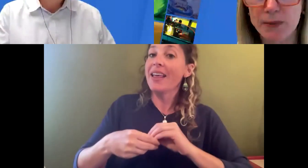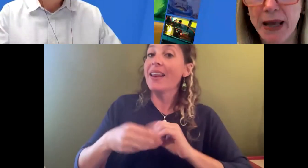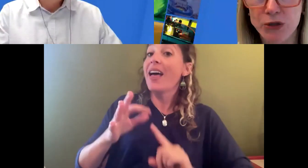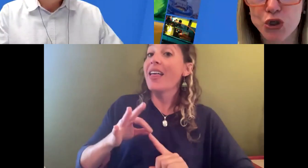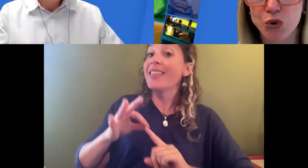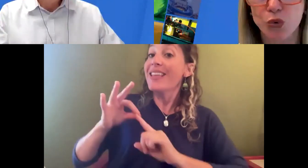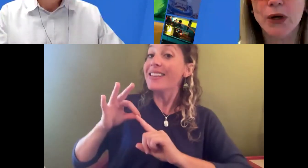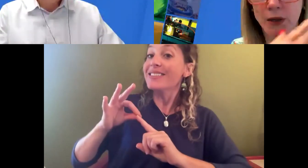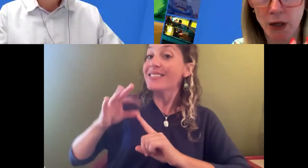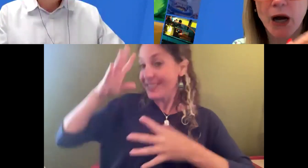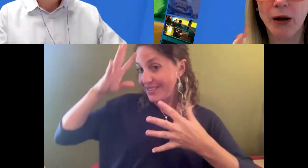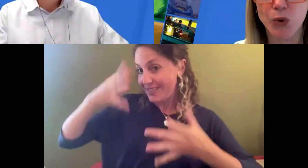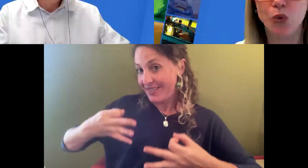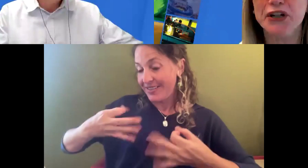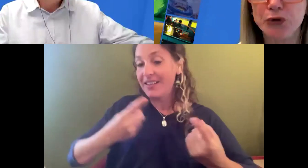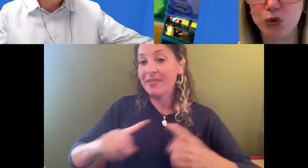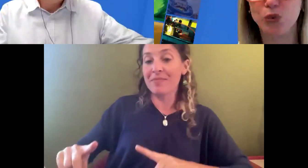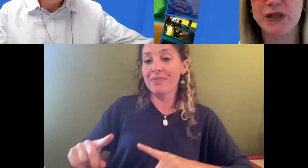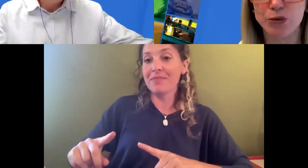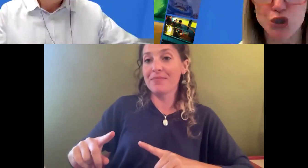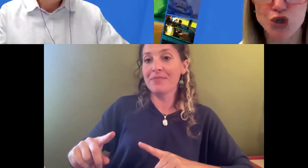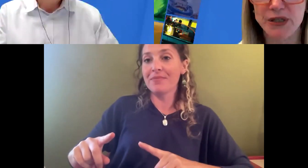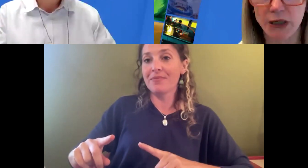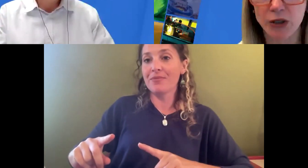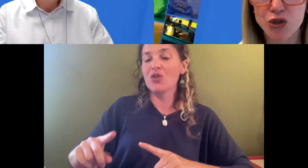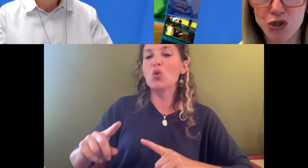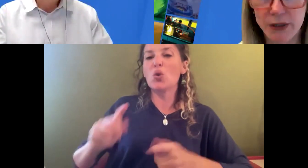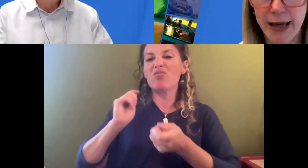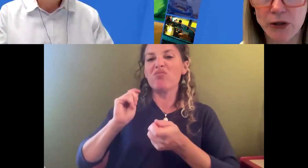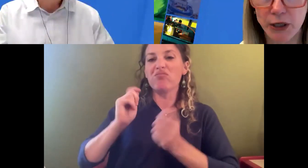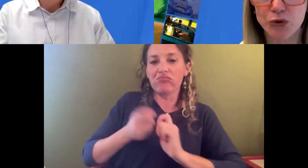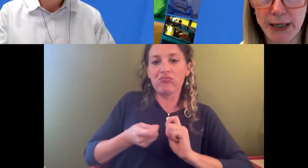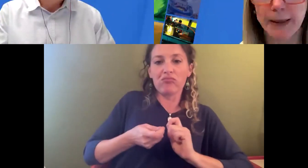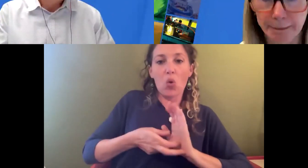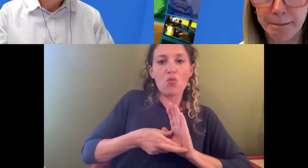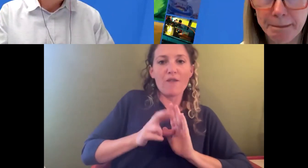made to redo the research terms and conditions at a later date.